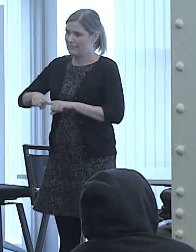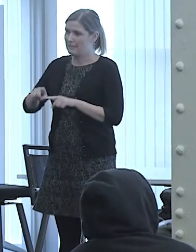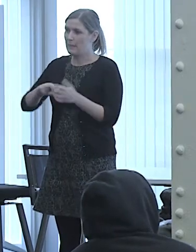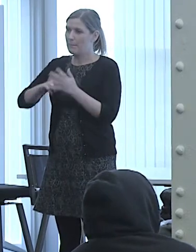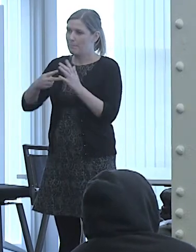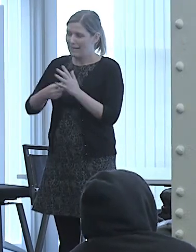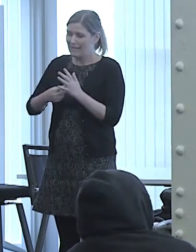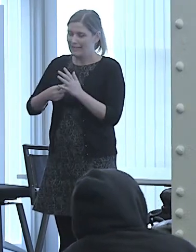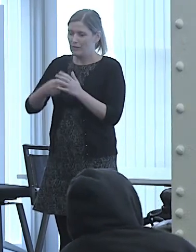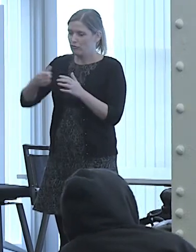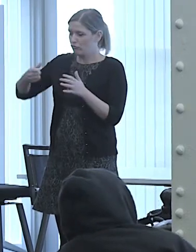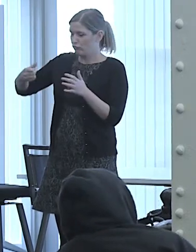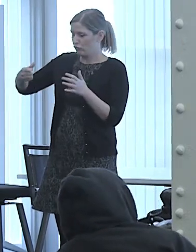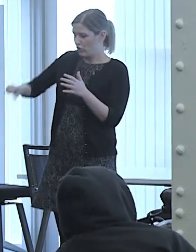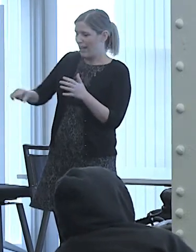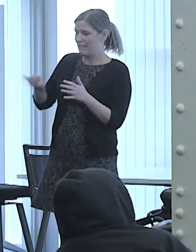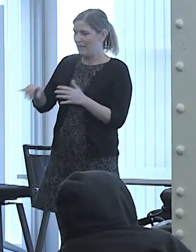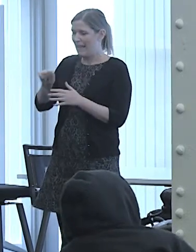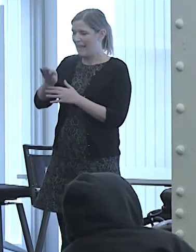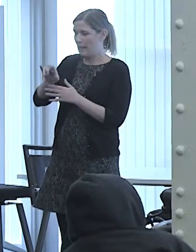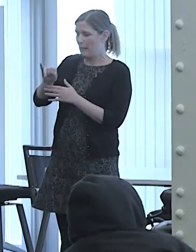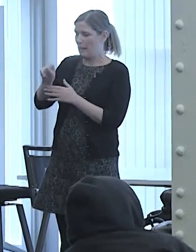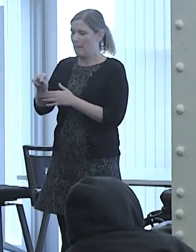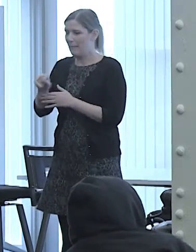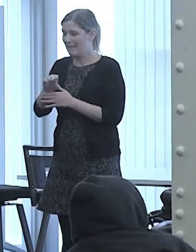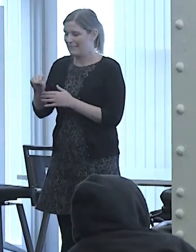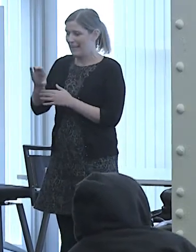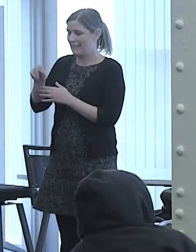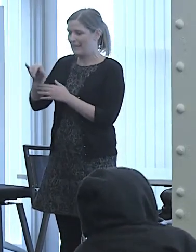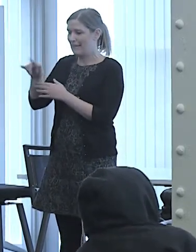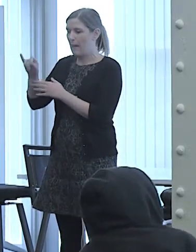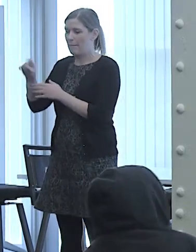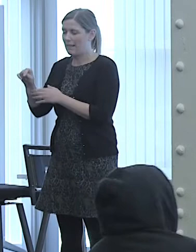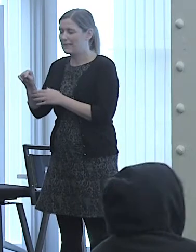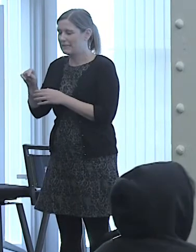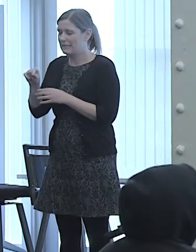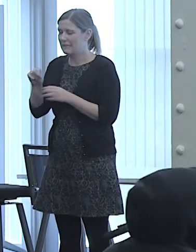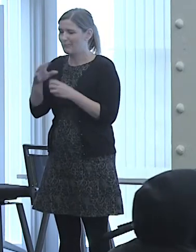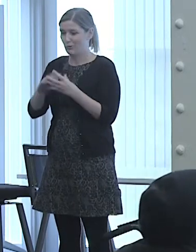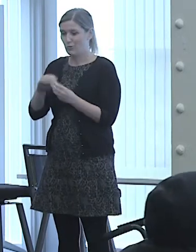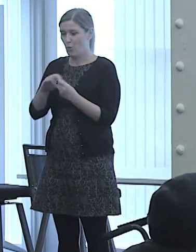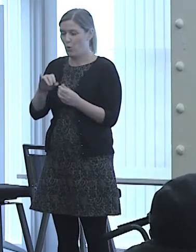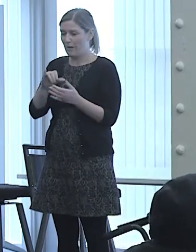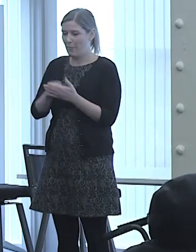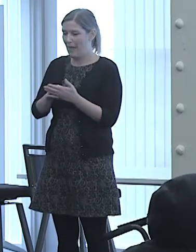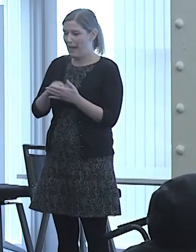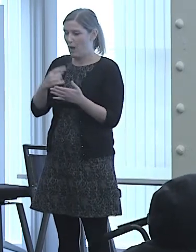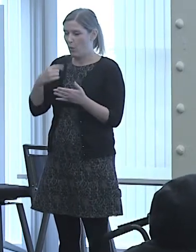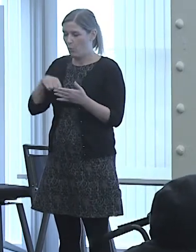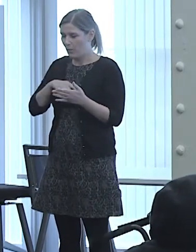rejecting the able-ist and capitalist myth that somehow we all have to do things on our own. And if you can't do it on your own,